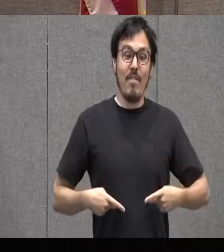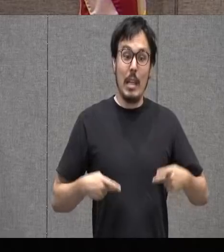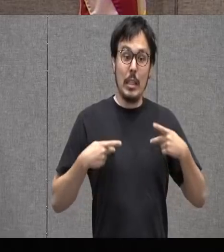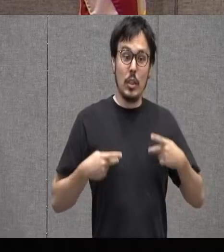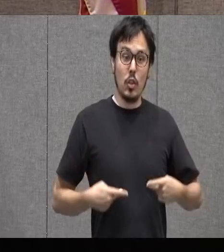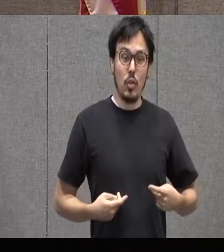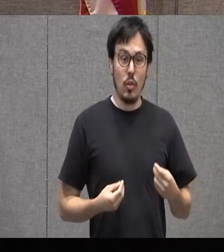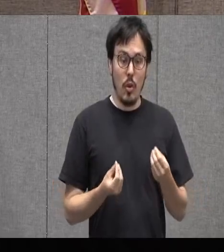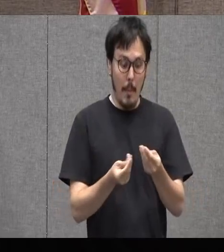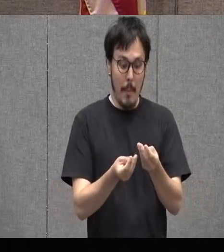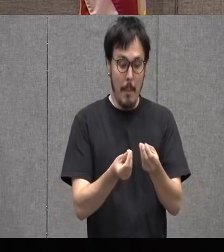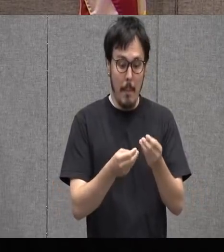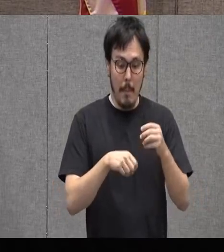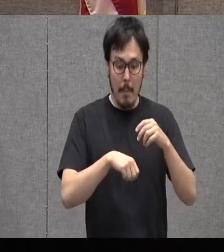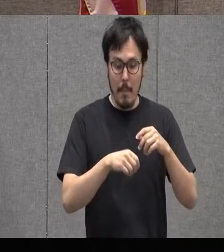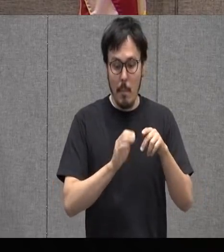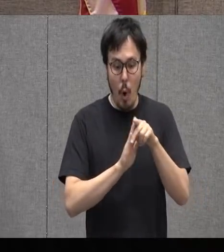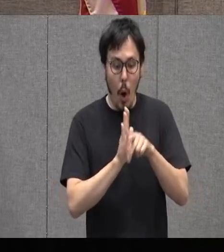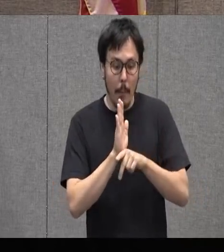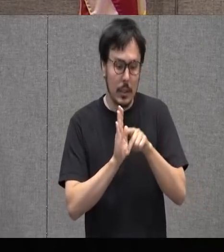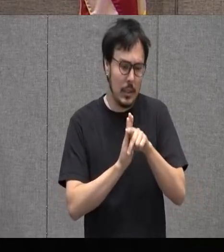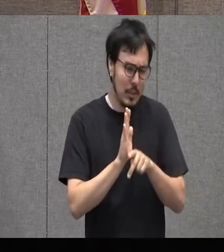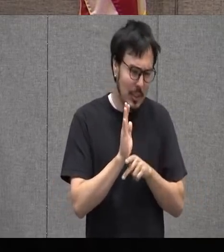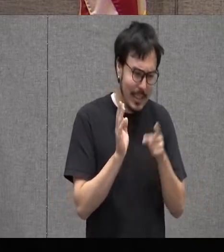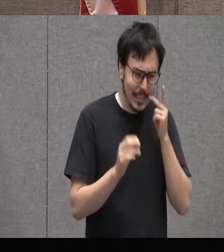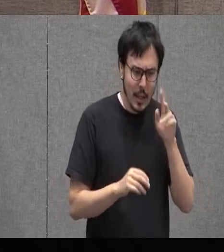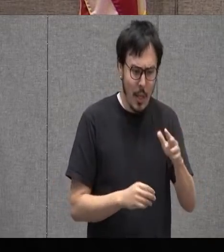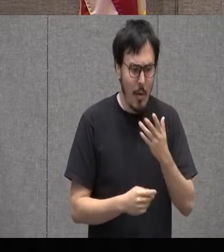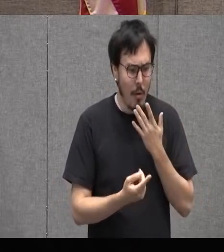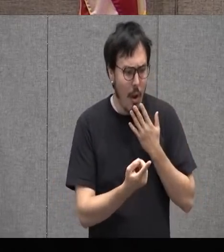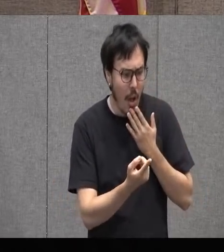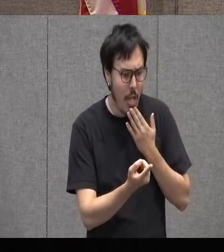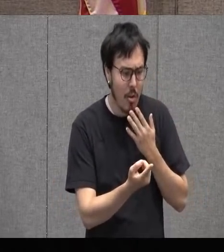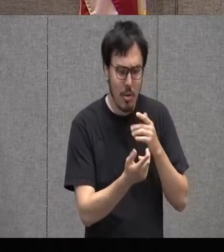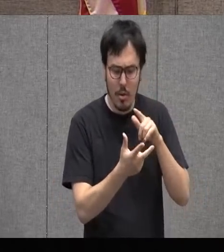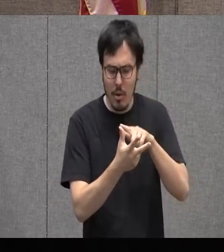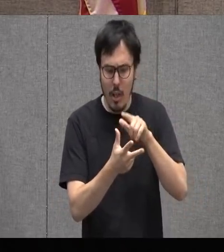We can observe their color, their shape, and their texture.